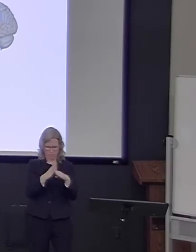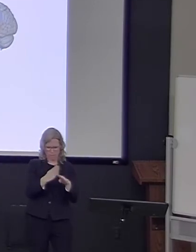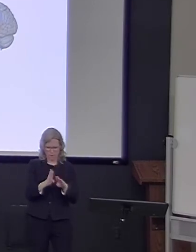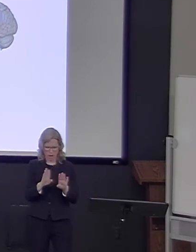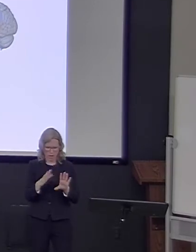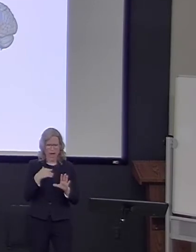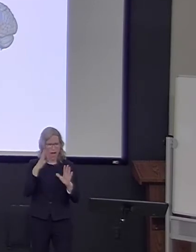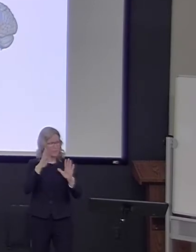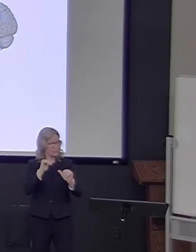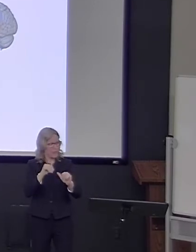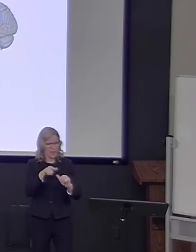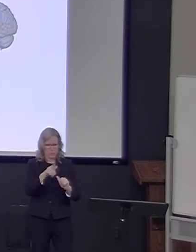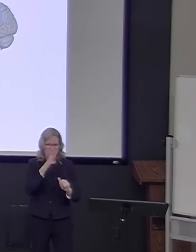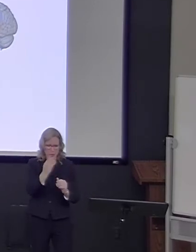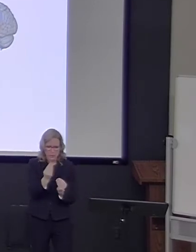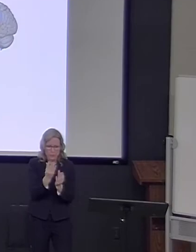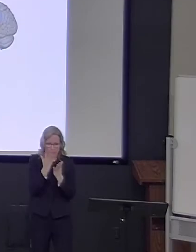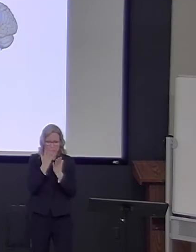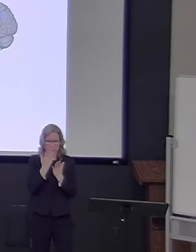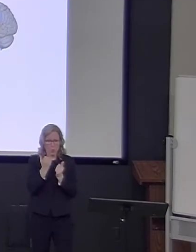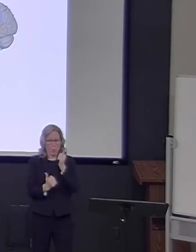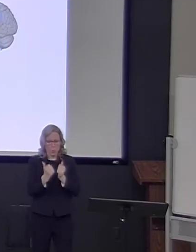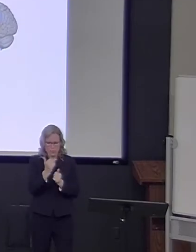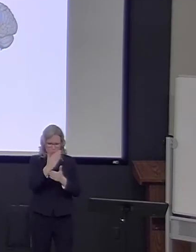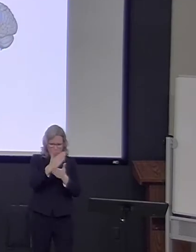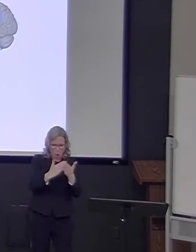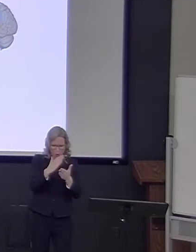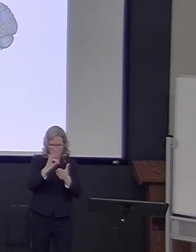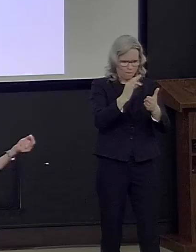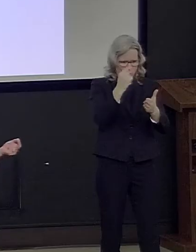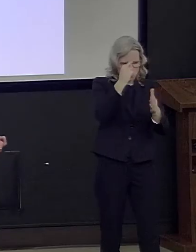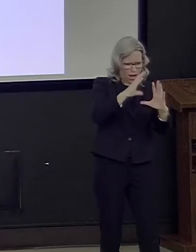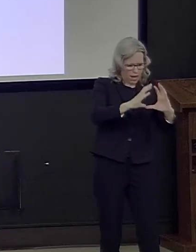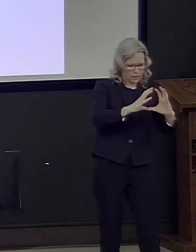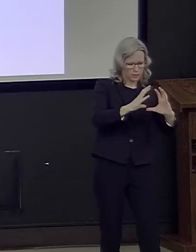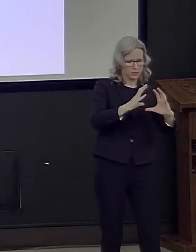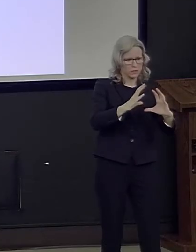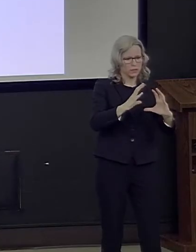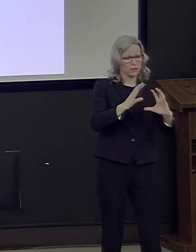about what parts of the brain are associated with the interpersonal interaction.